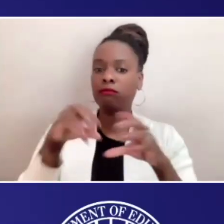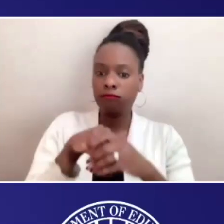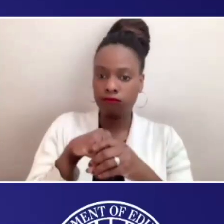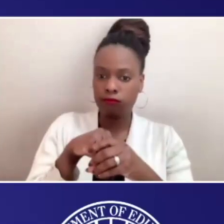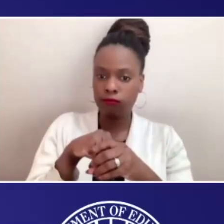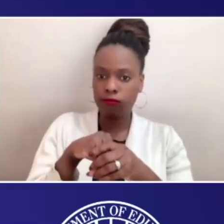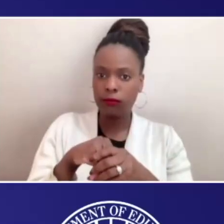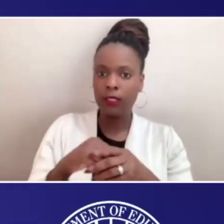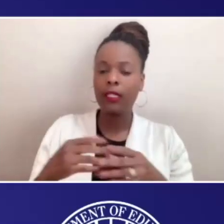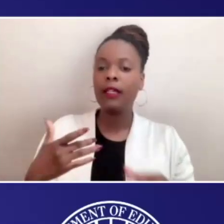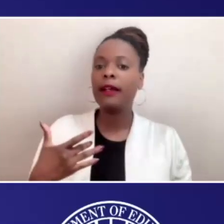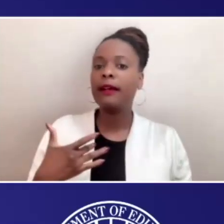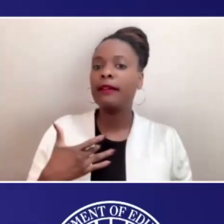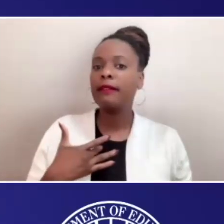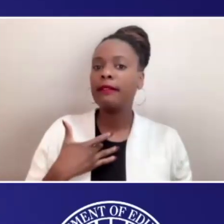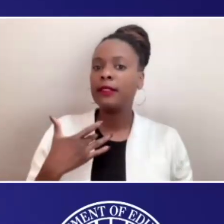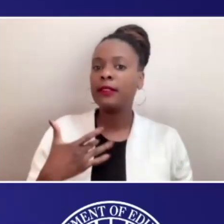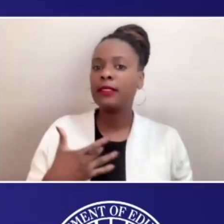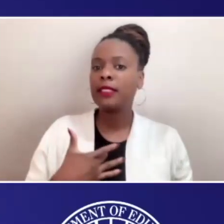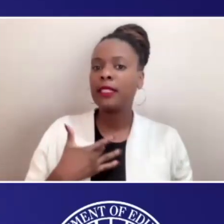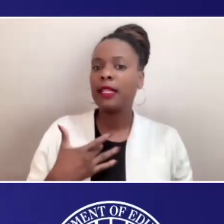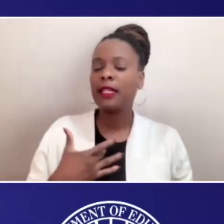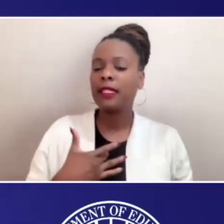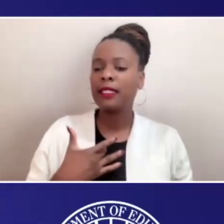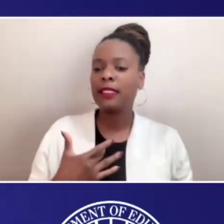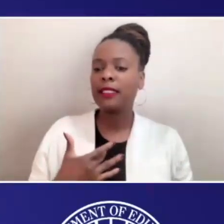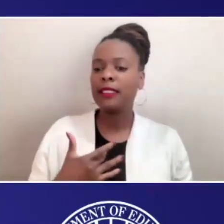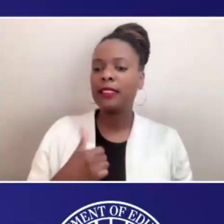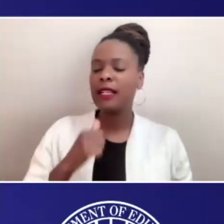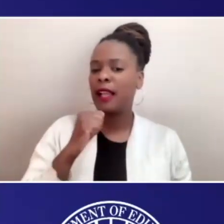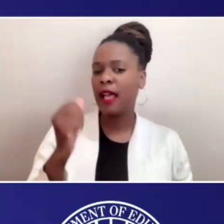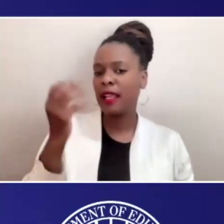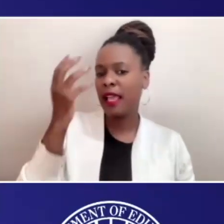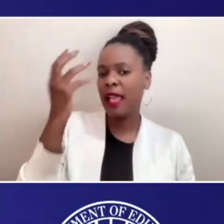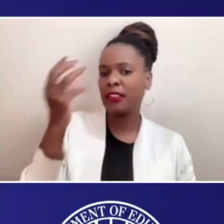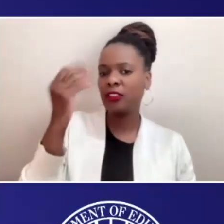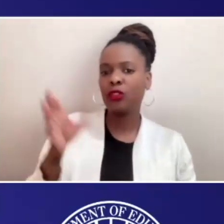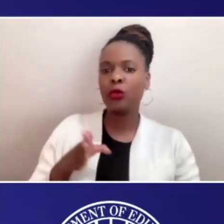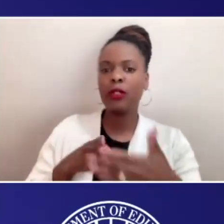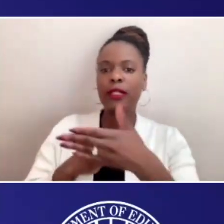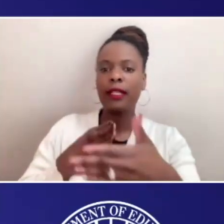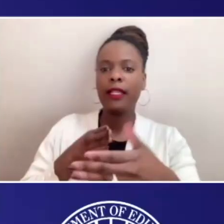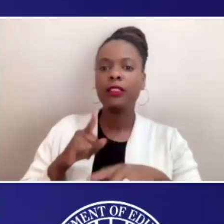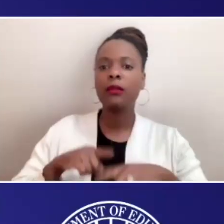it feels as though not external litigation, but rather OMB comes back and says,